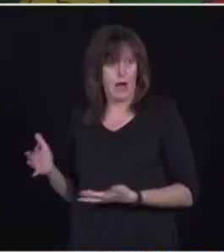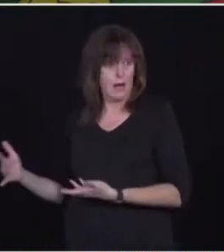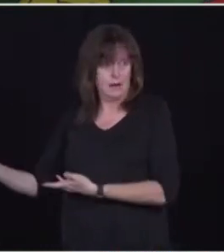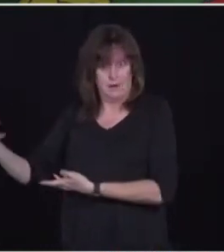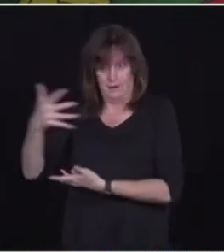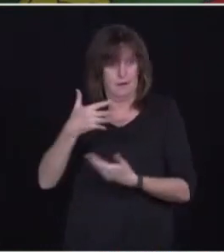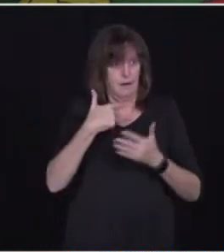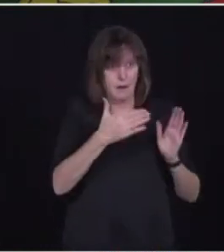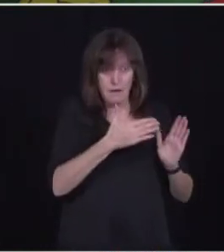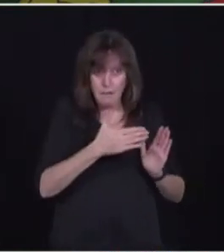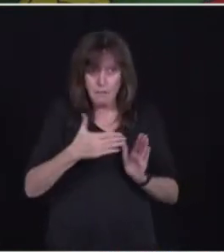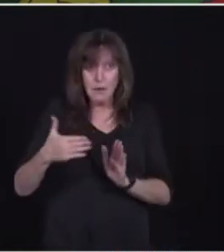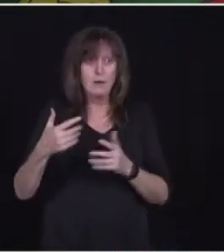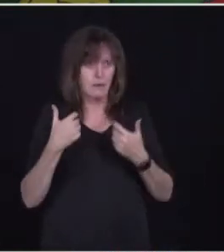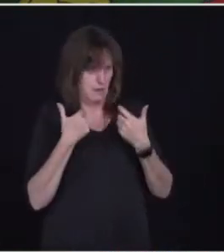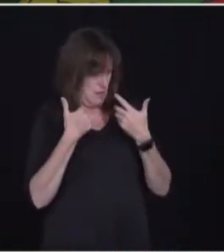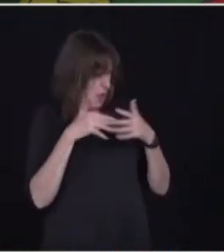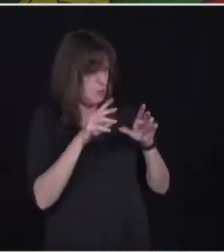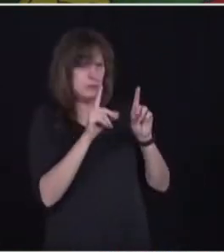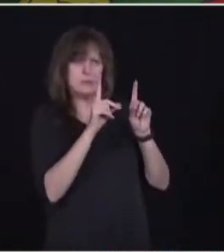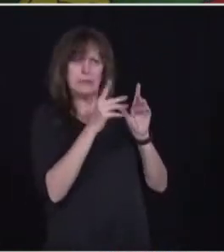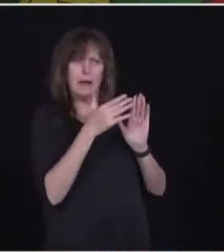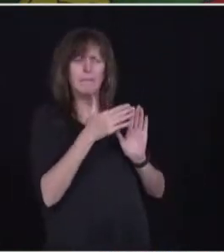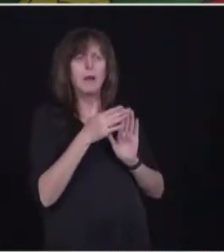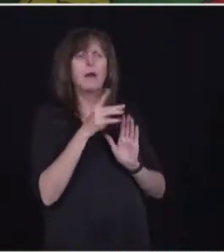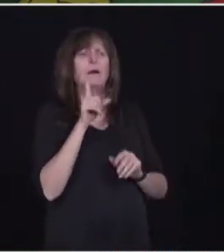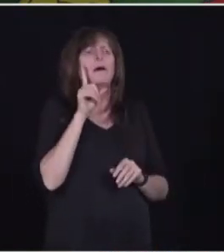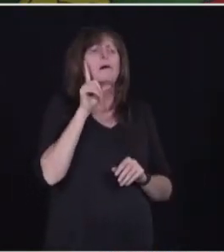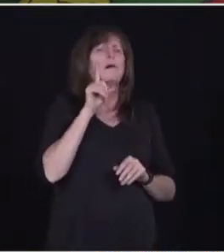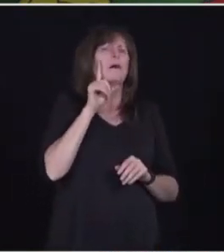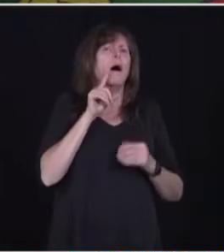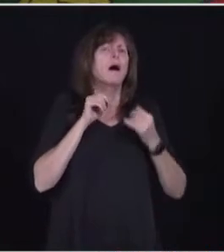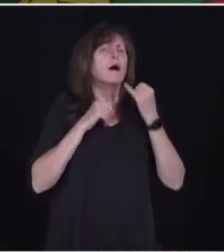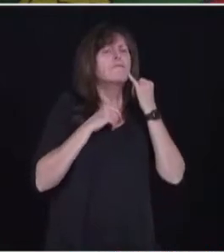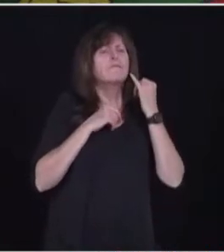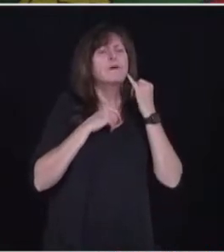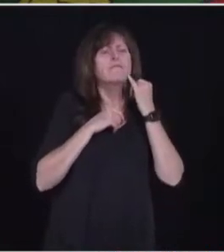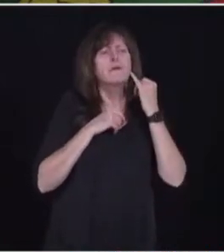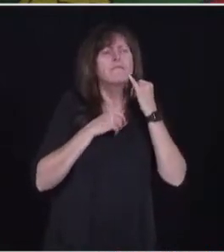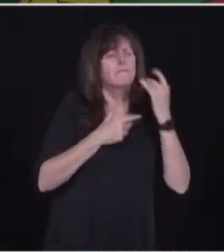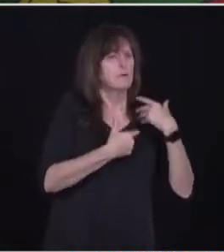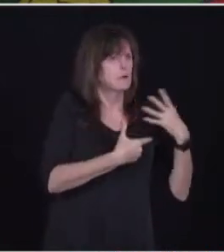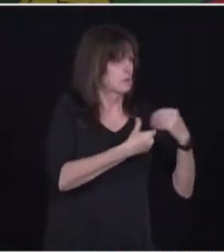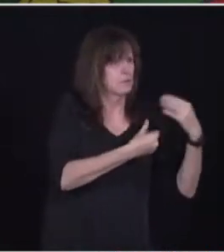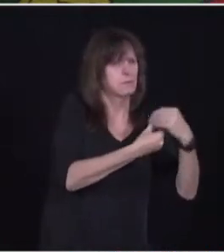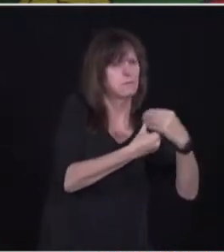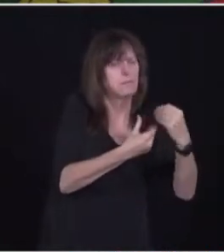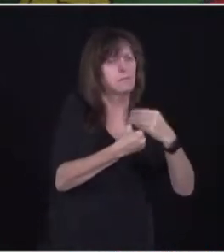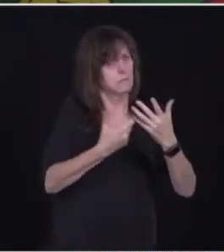who are working on how to educate the public as best possible, about what the program is and what the vaccine is so they can make